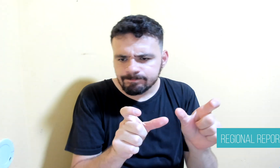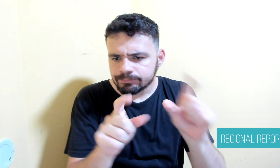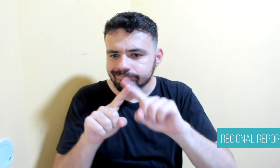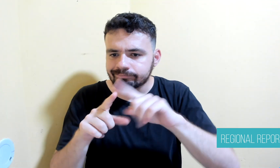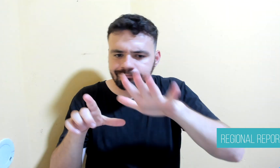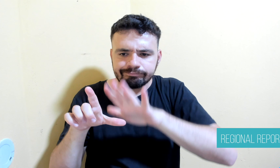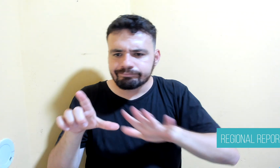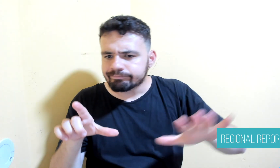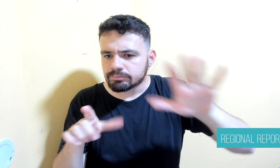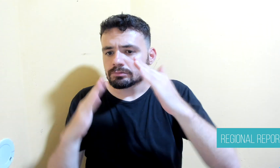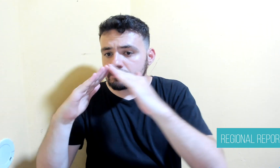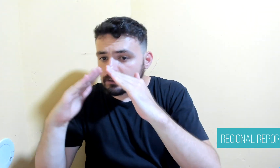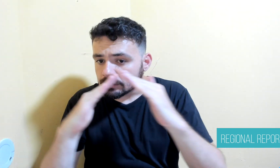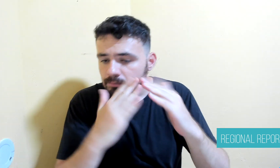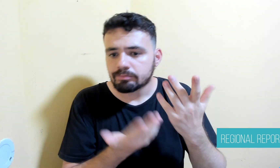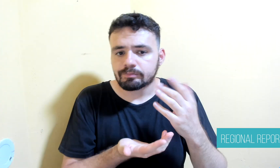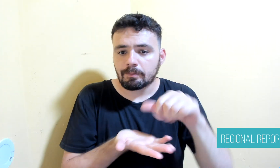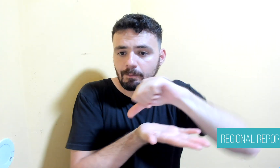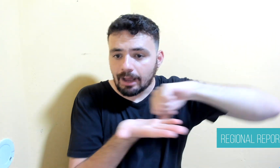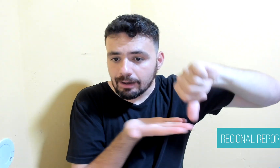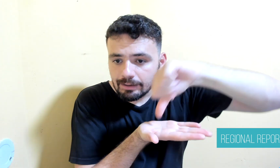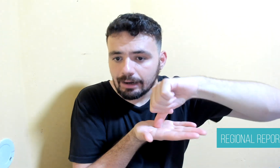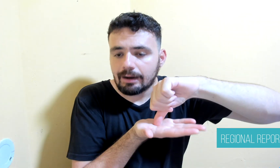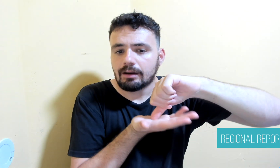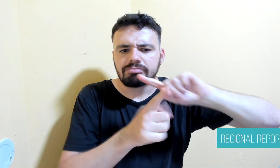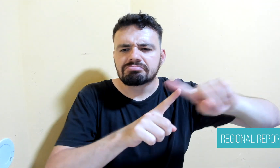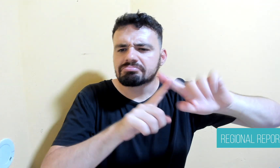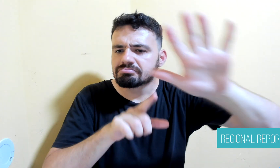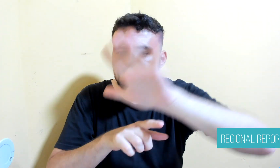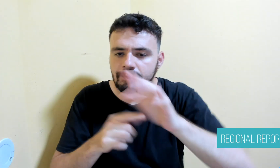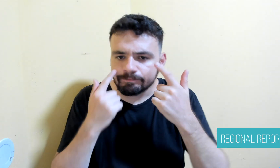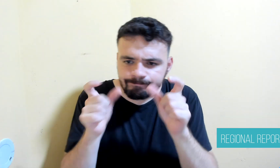of achieving a continuous improvement in the service provided